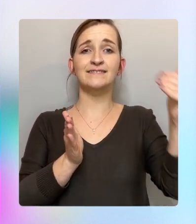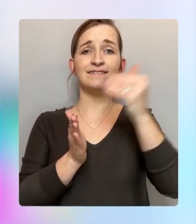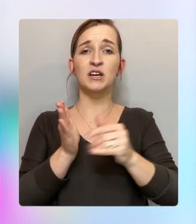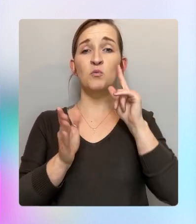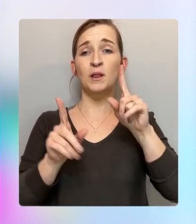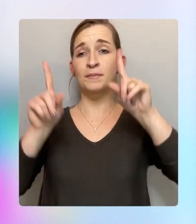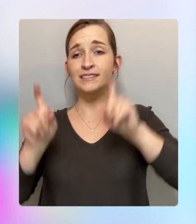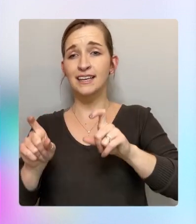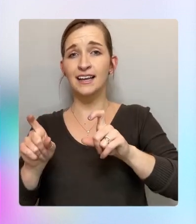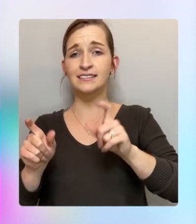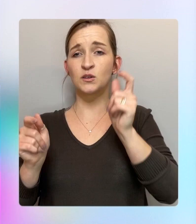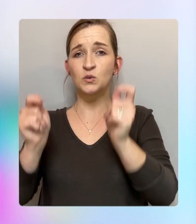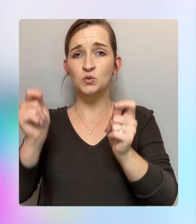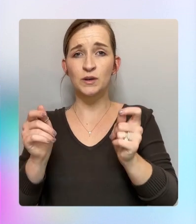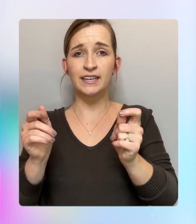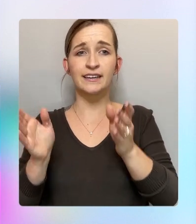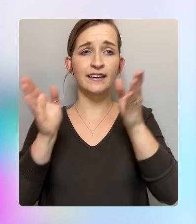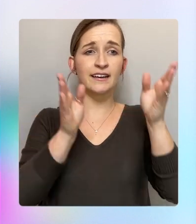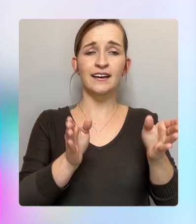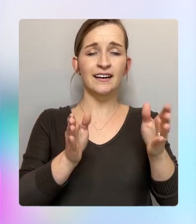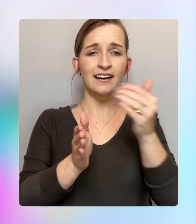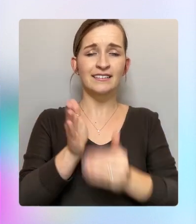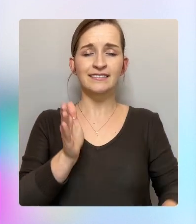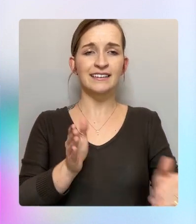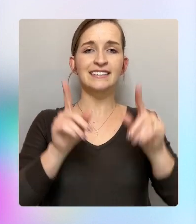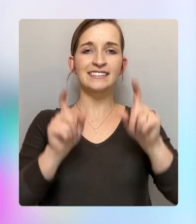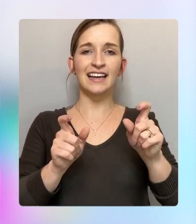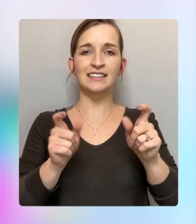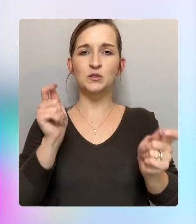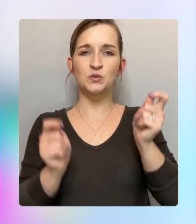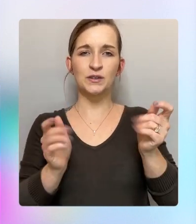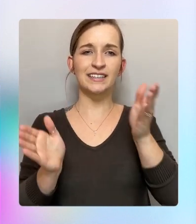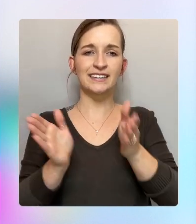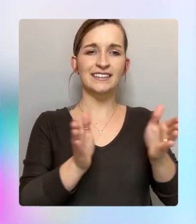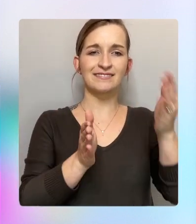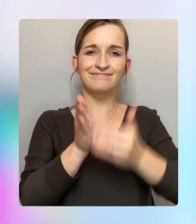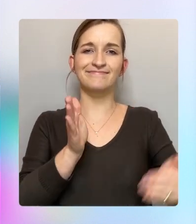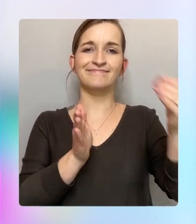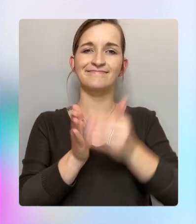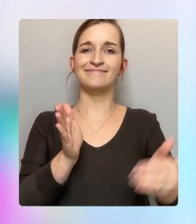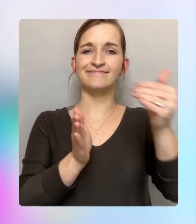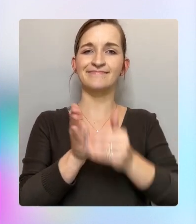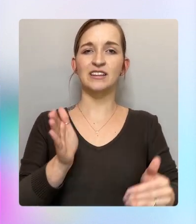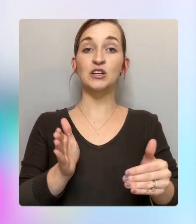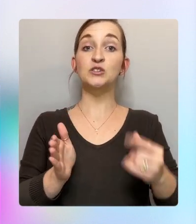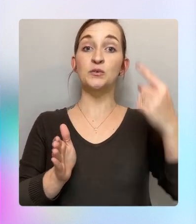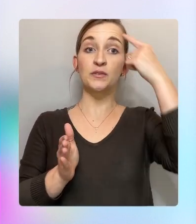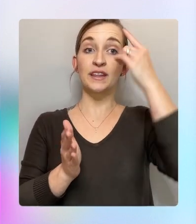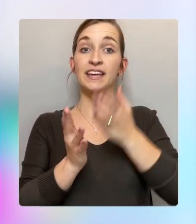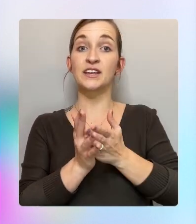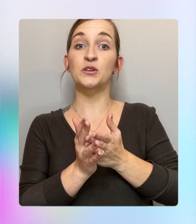So when you think through new creative concepts, think back to who your target audience is,